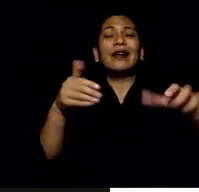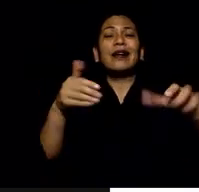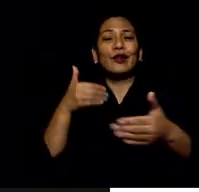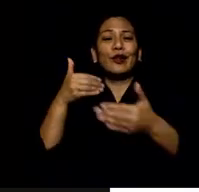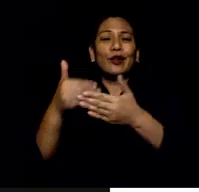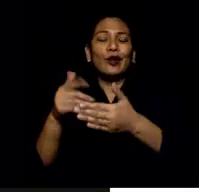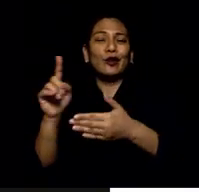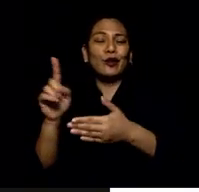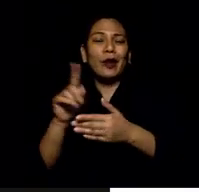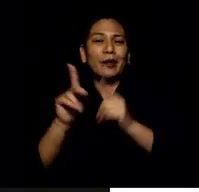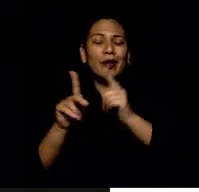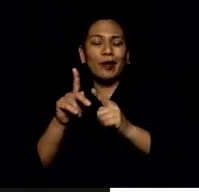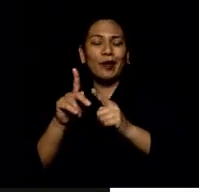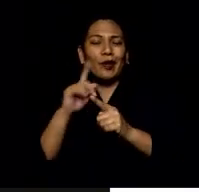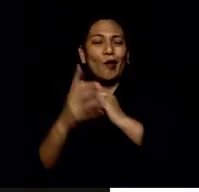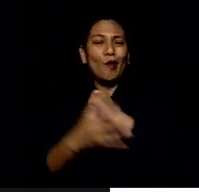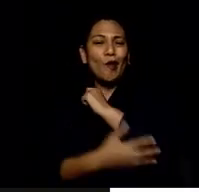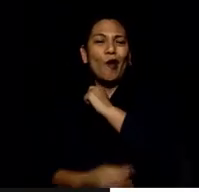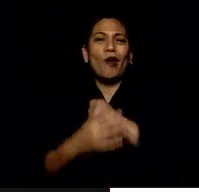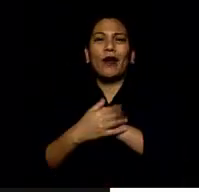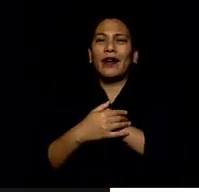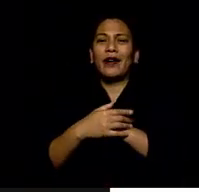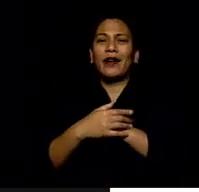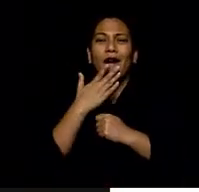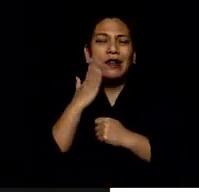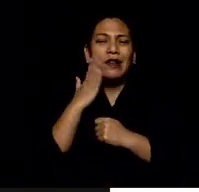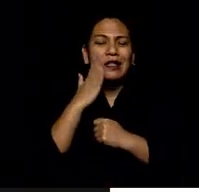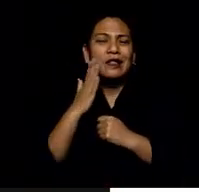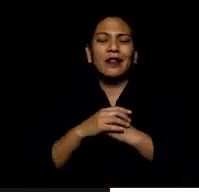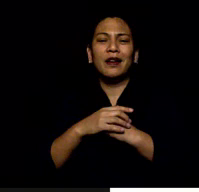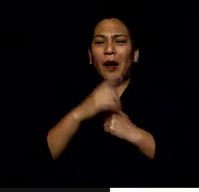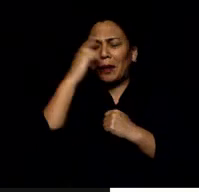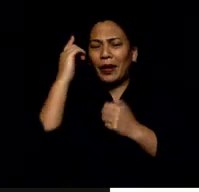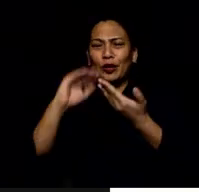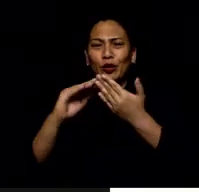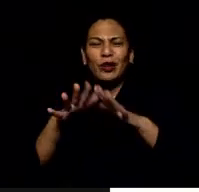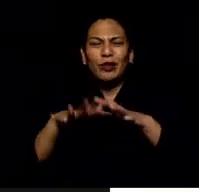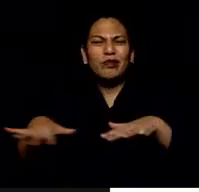This idea that, um, richer societies take better care of the environment, doesn't